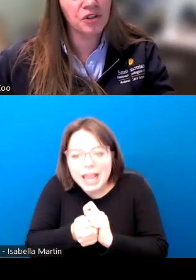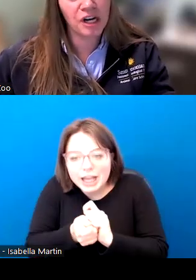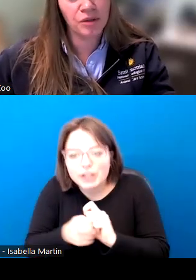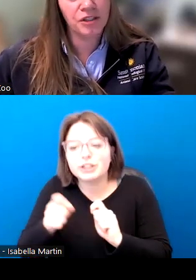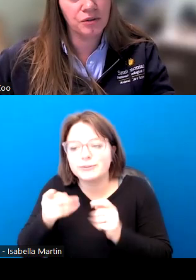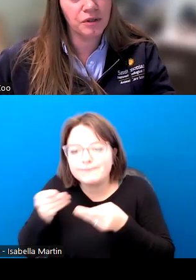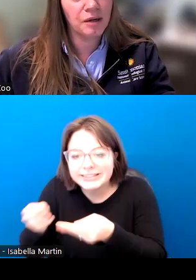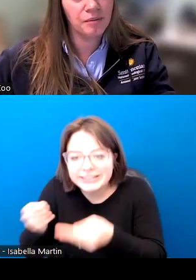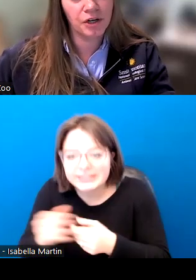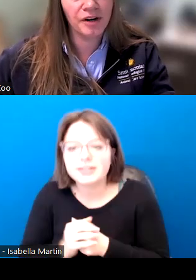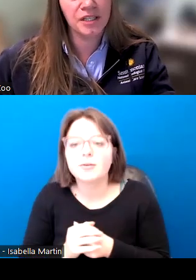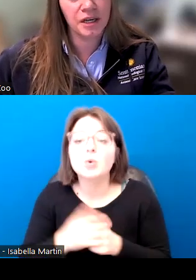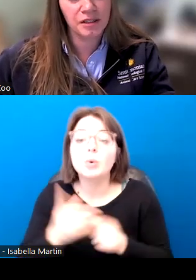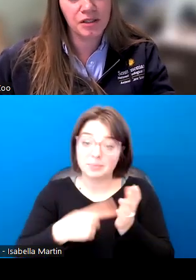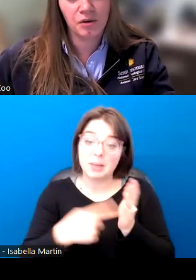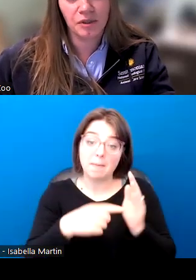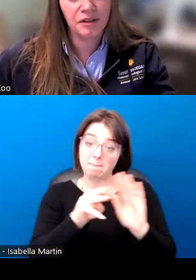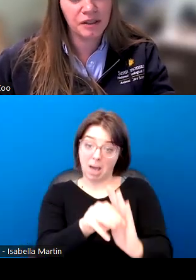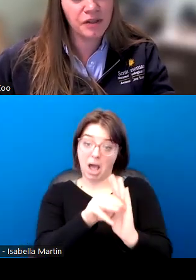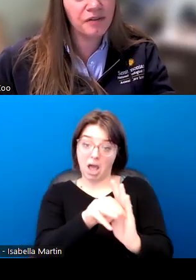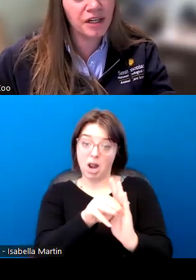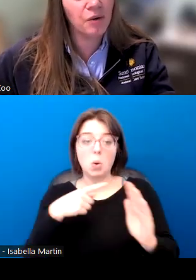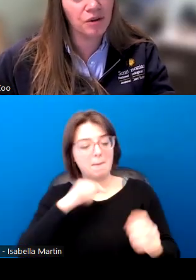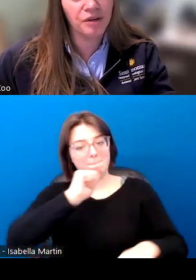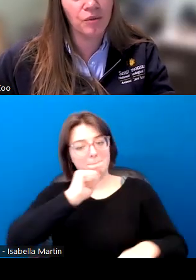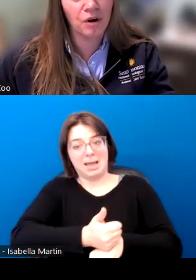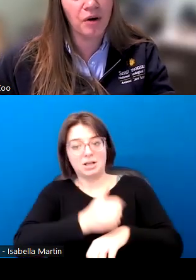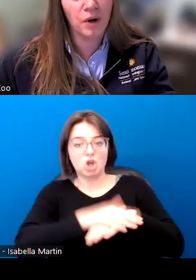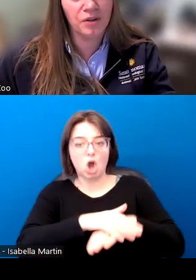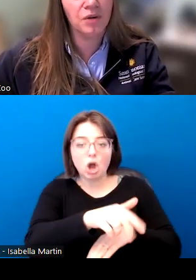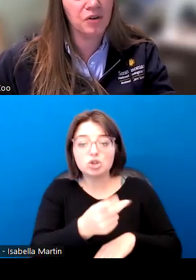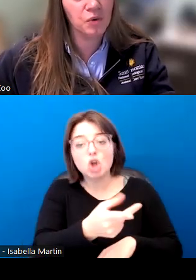extrapolate too um a greater extent. So even now we're learning more about where those models